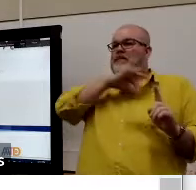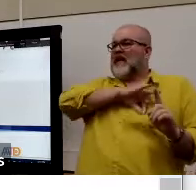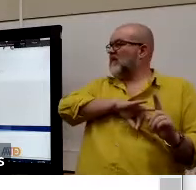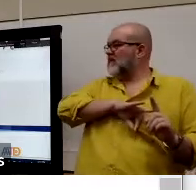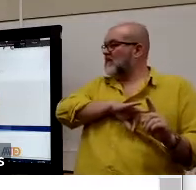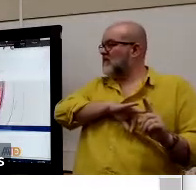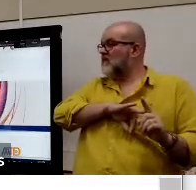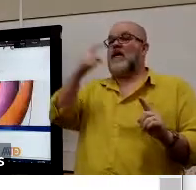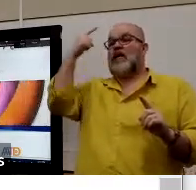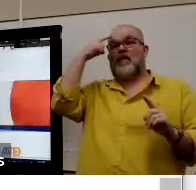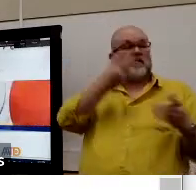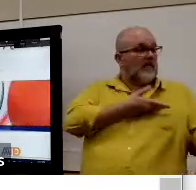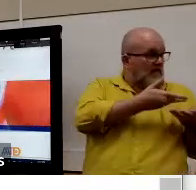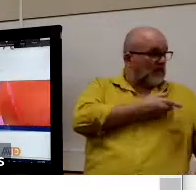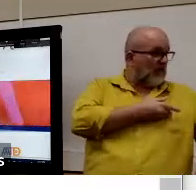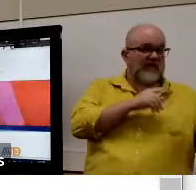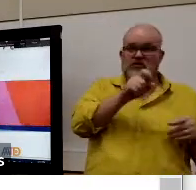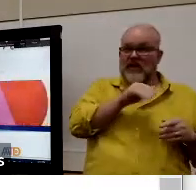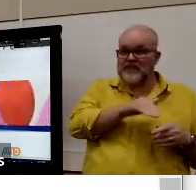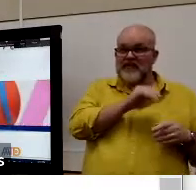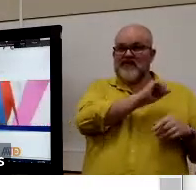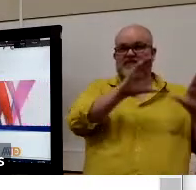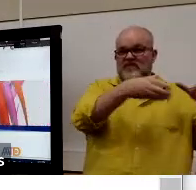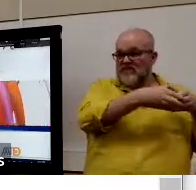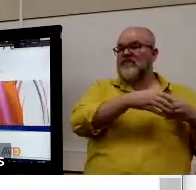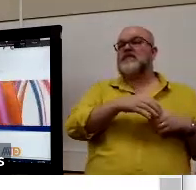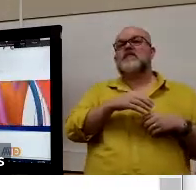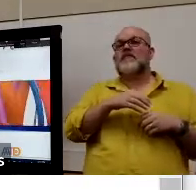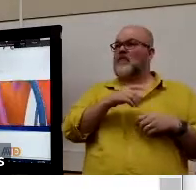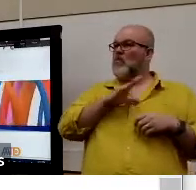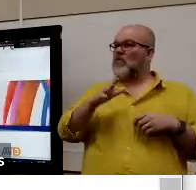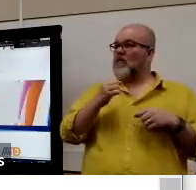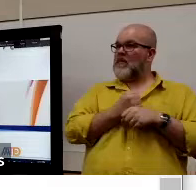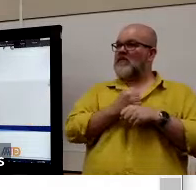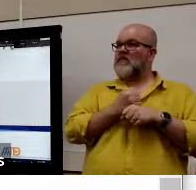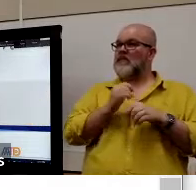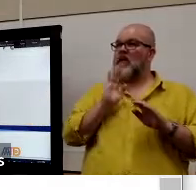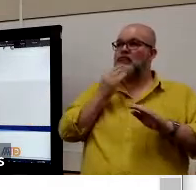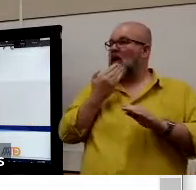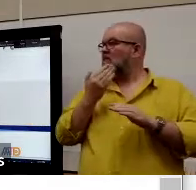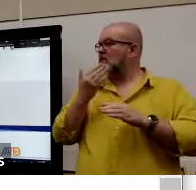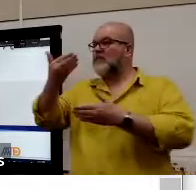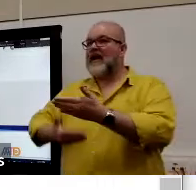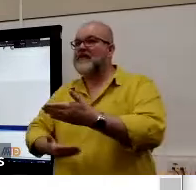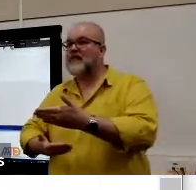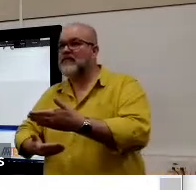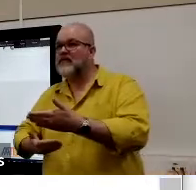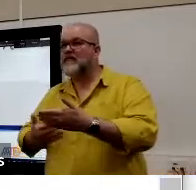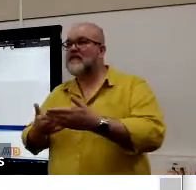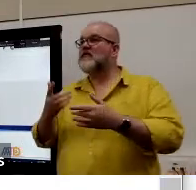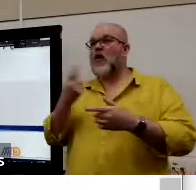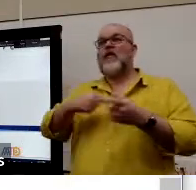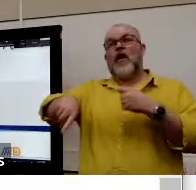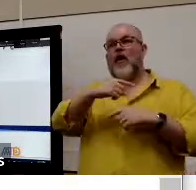I spoke to Jasmine and her particular group about you know making a private page so that